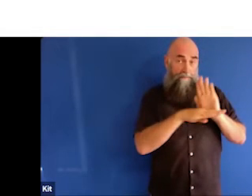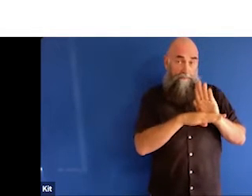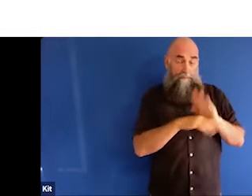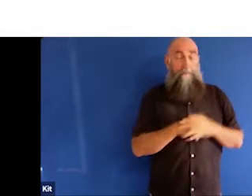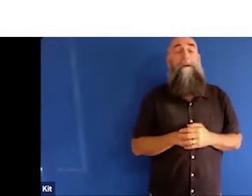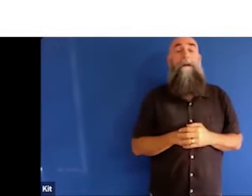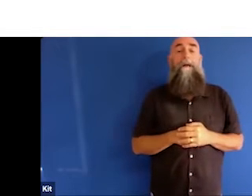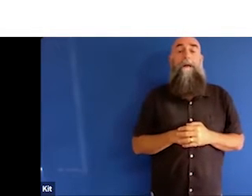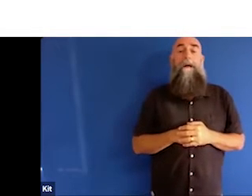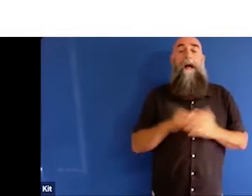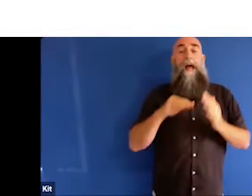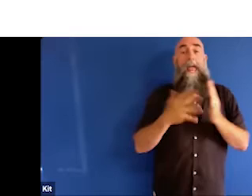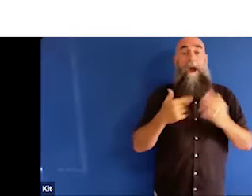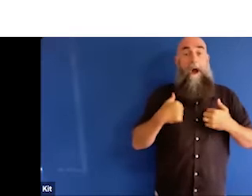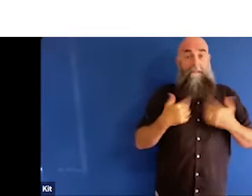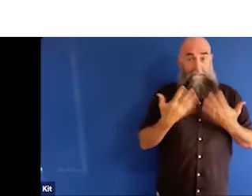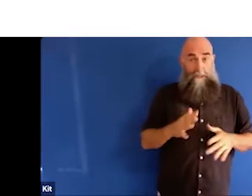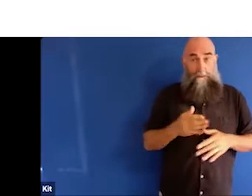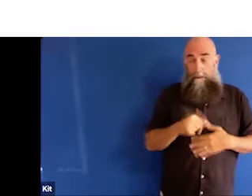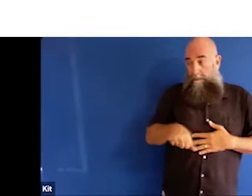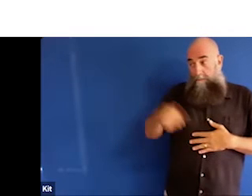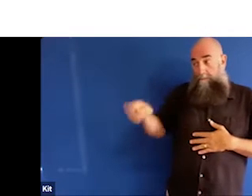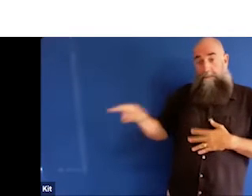I might pass to Dane to talk about the first one, which is "quality".